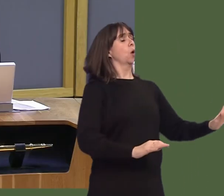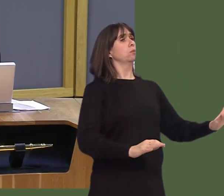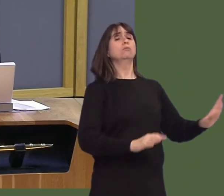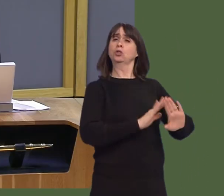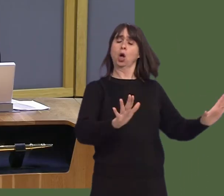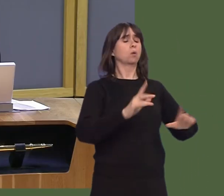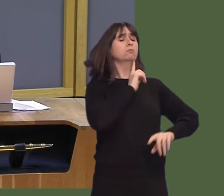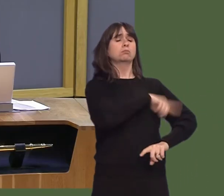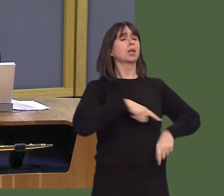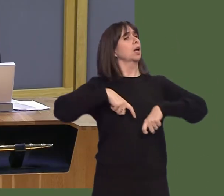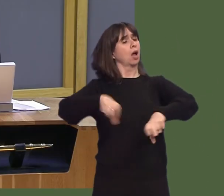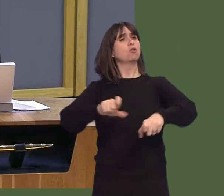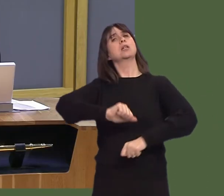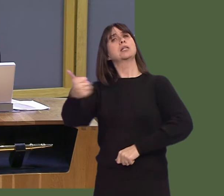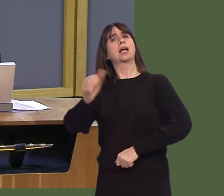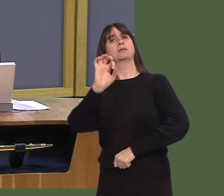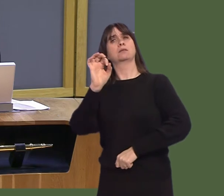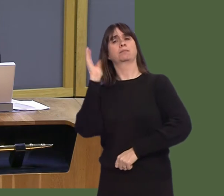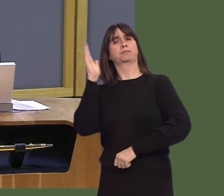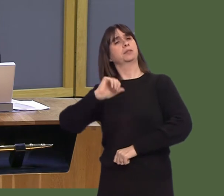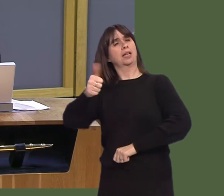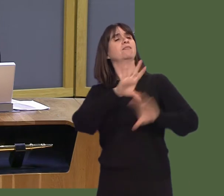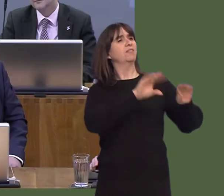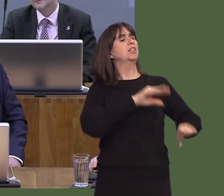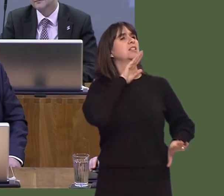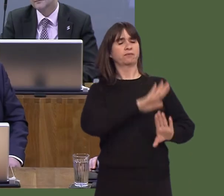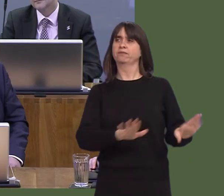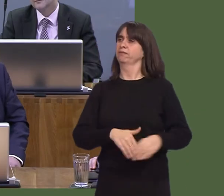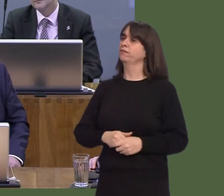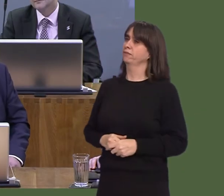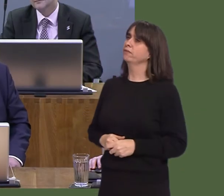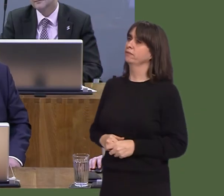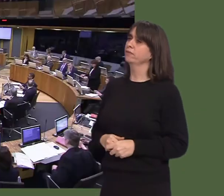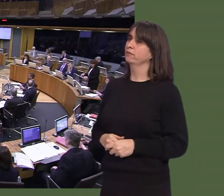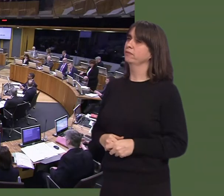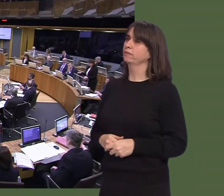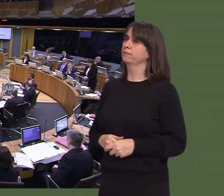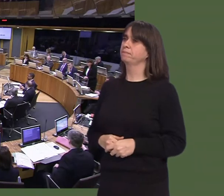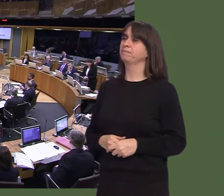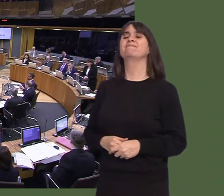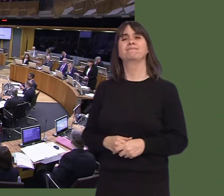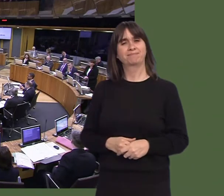Cadwaladr health board they've been cut by even more, down by 21 per cent.